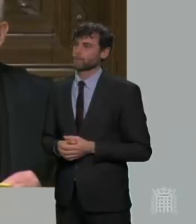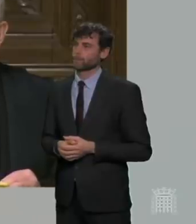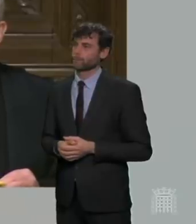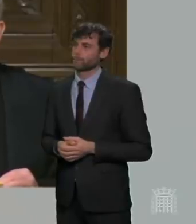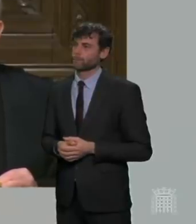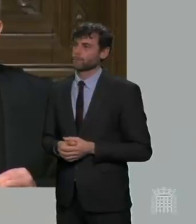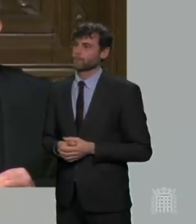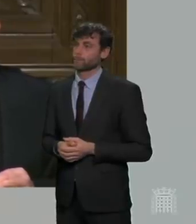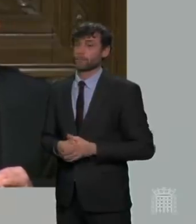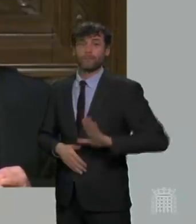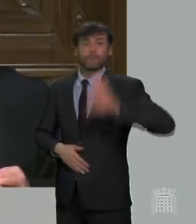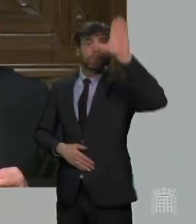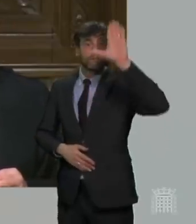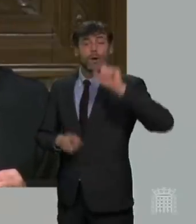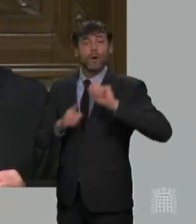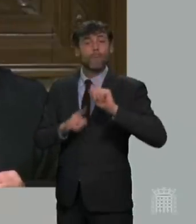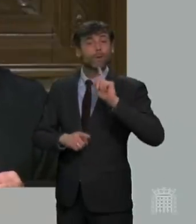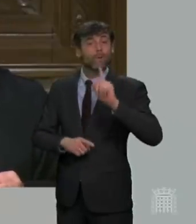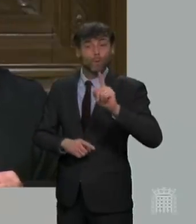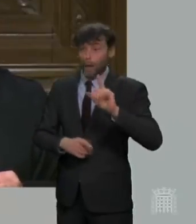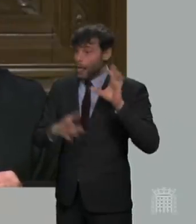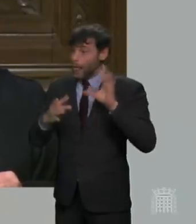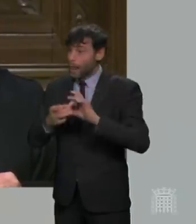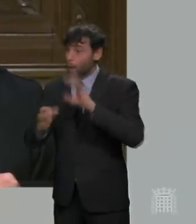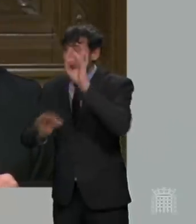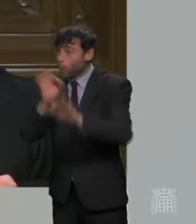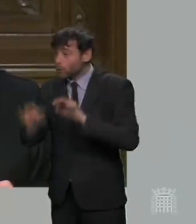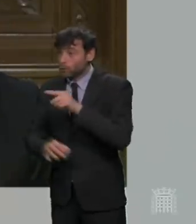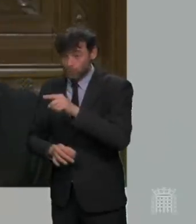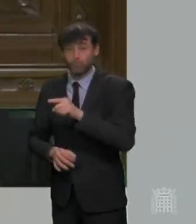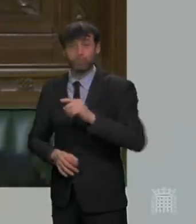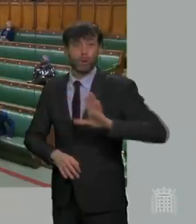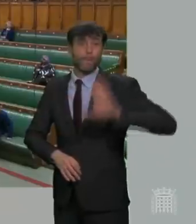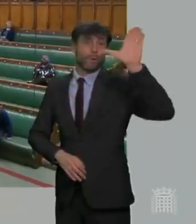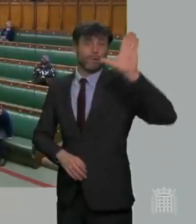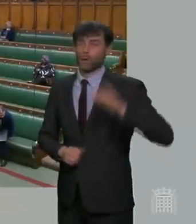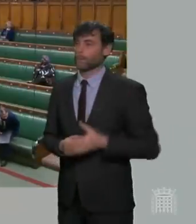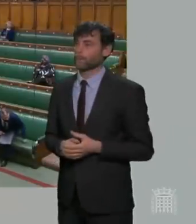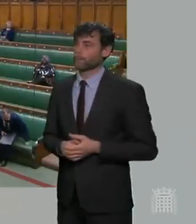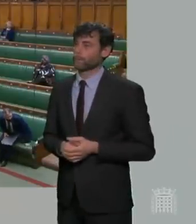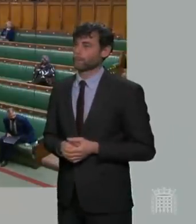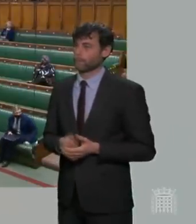Is the point of order relevant to Prime Minister’s questions? Jonathan Ashworth It is indeed, Mr Speaker. The Prime